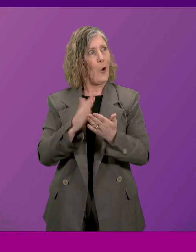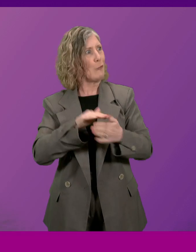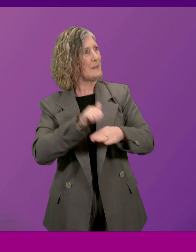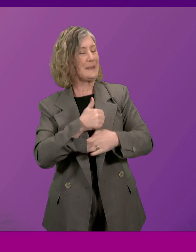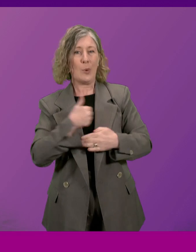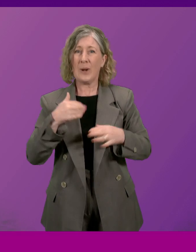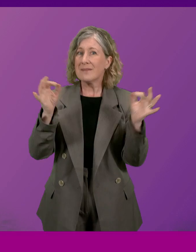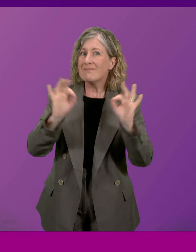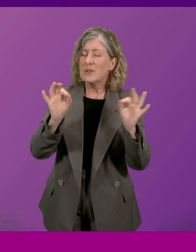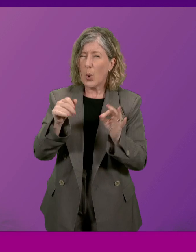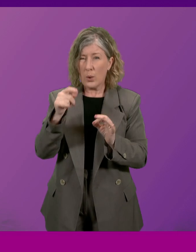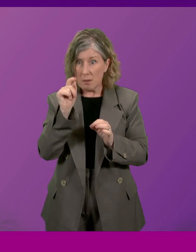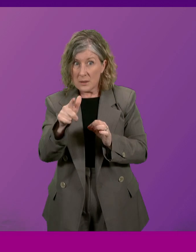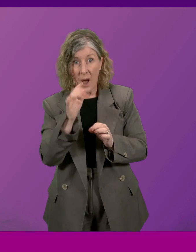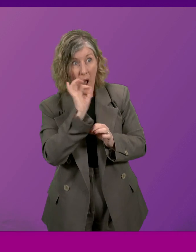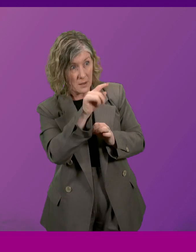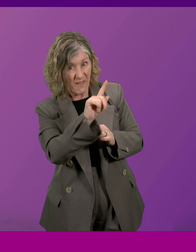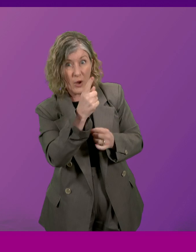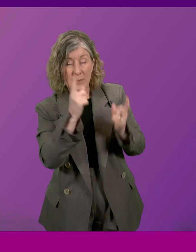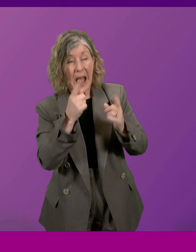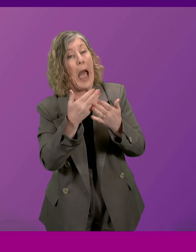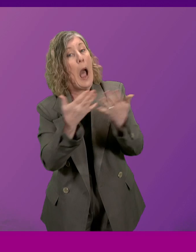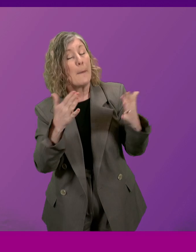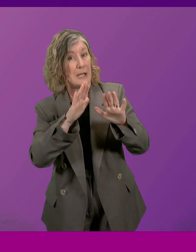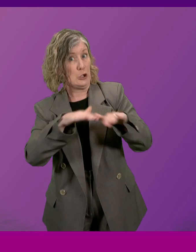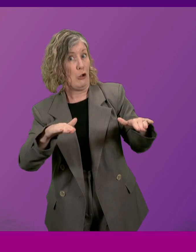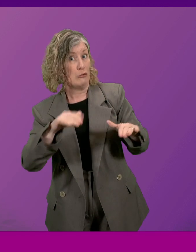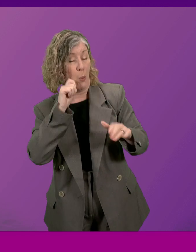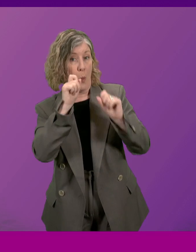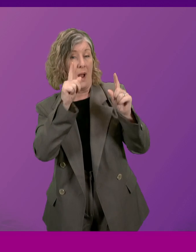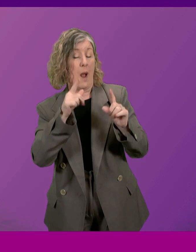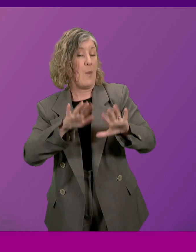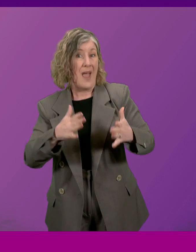how many children will wake up homeless under this Government next year?